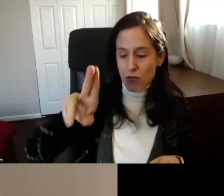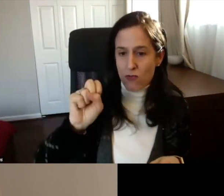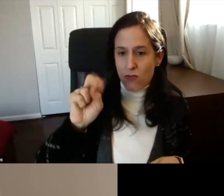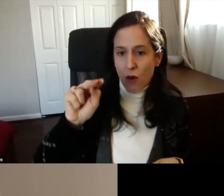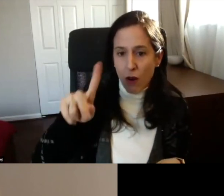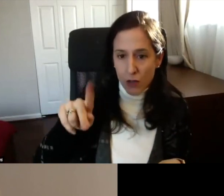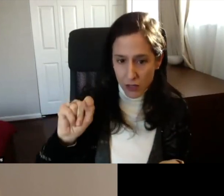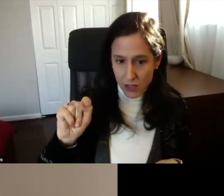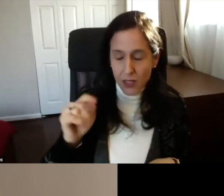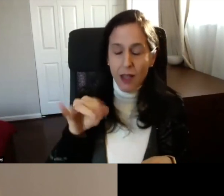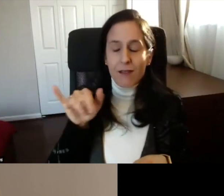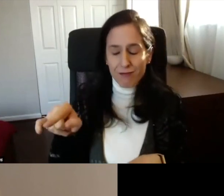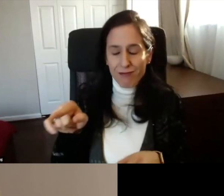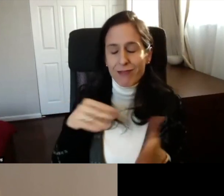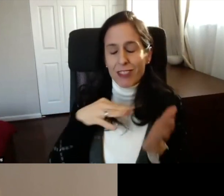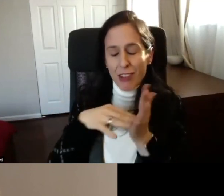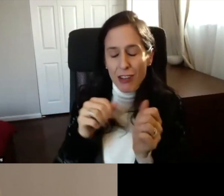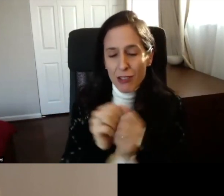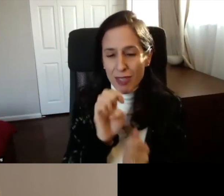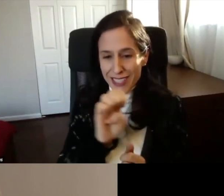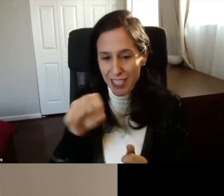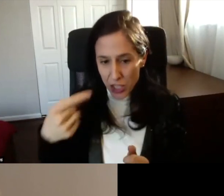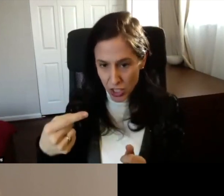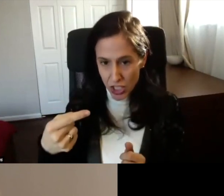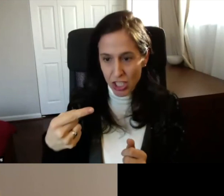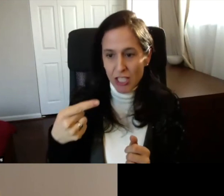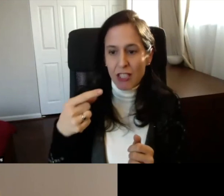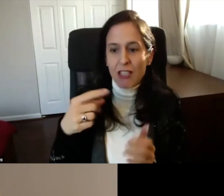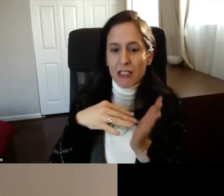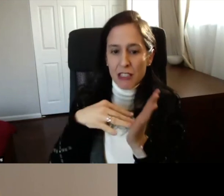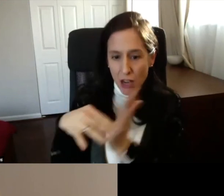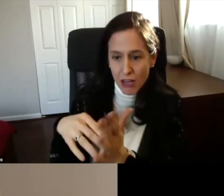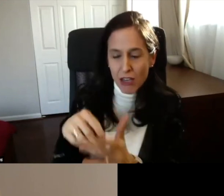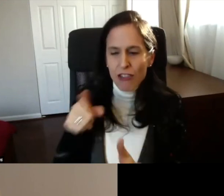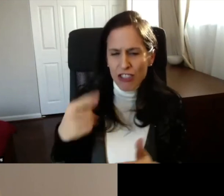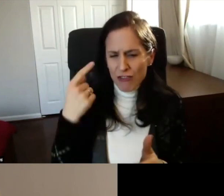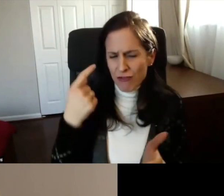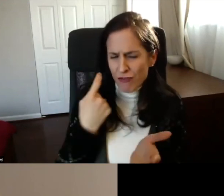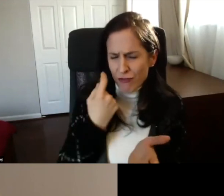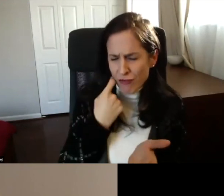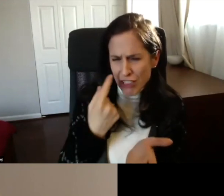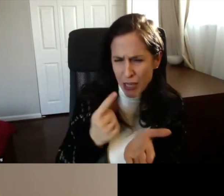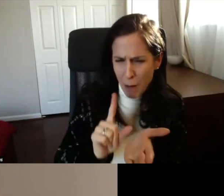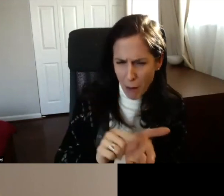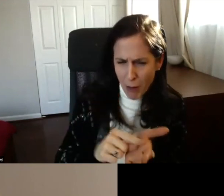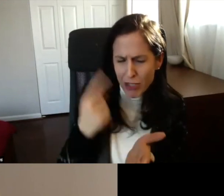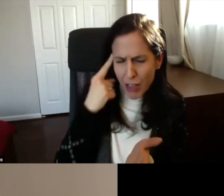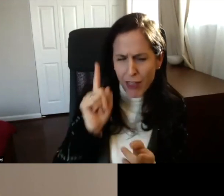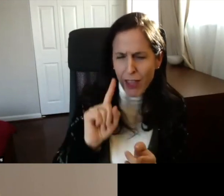specifically dr lorna quant focuses on that and does eeg studies